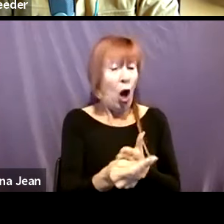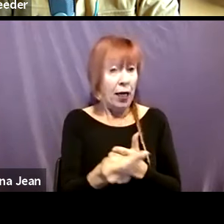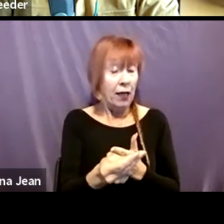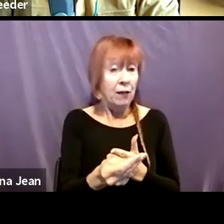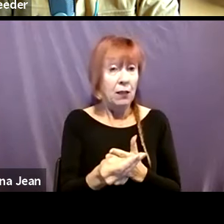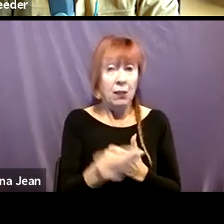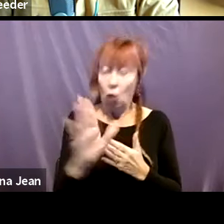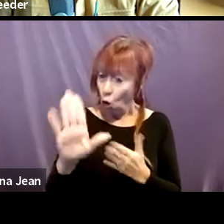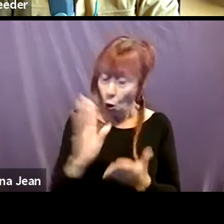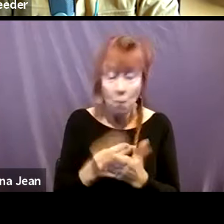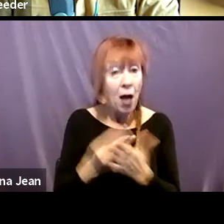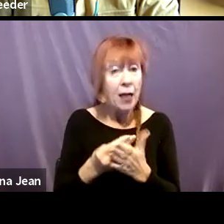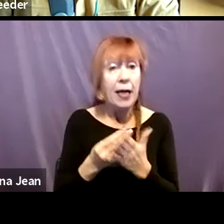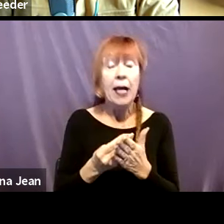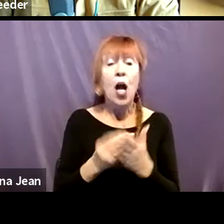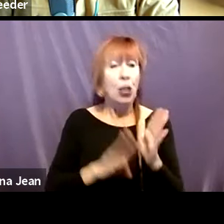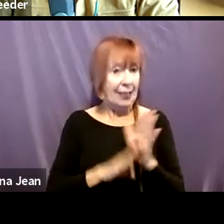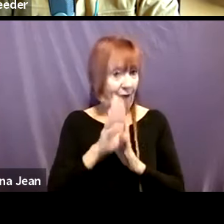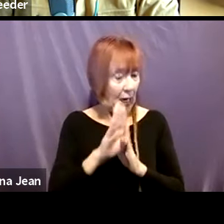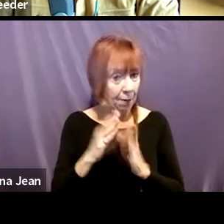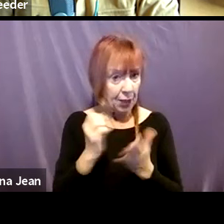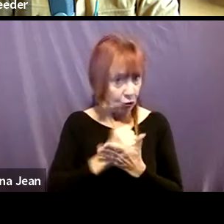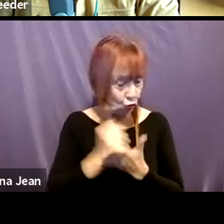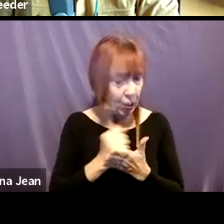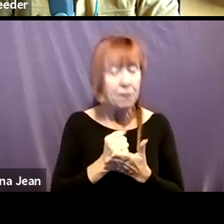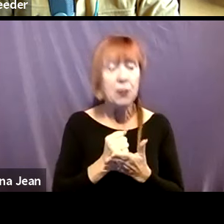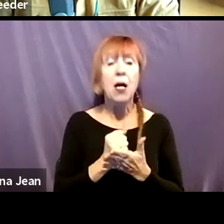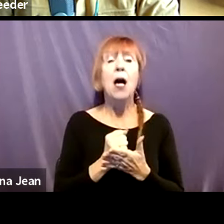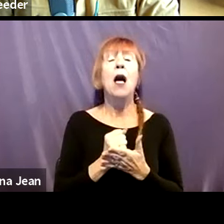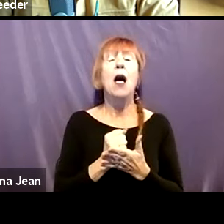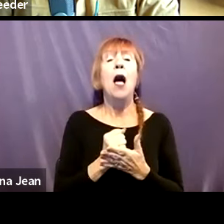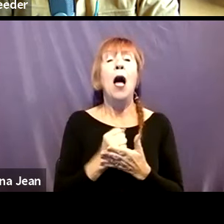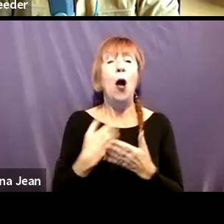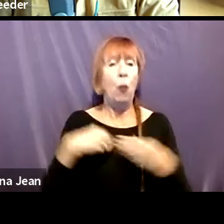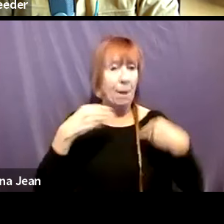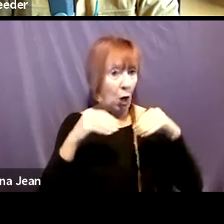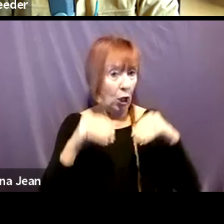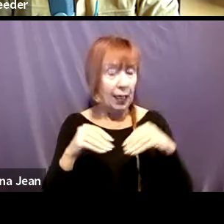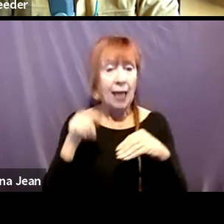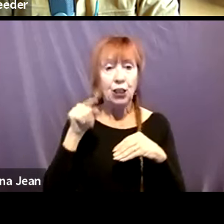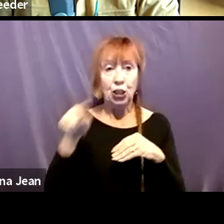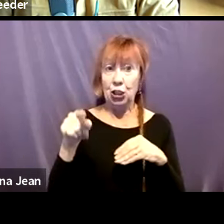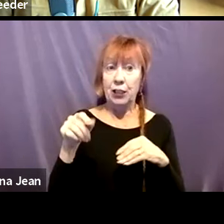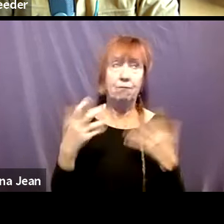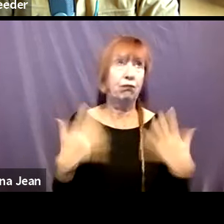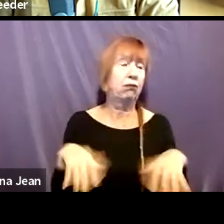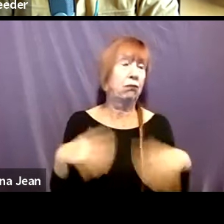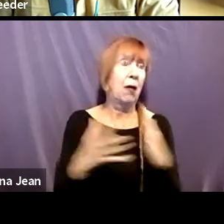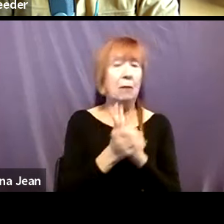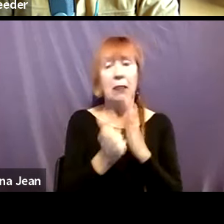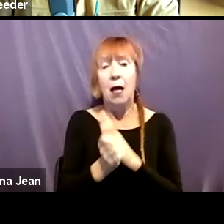We developed it. And she has her hand in many pots. She was in "America's Next Top Model".